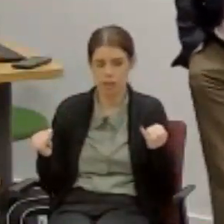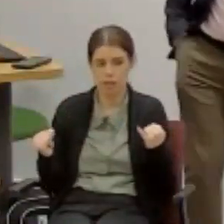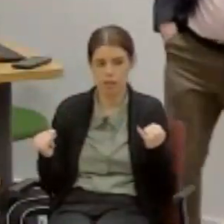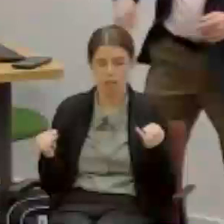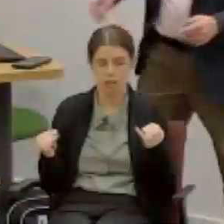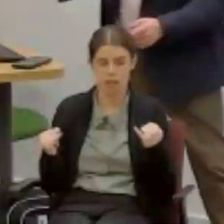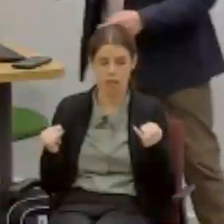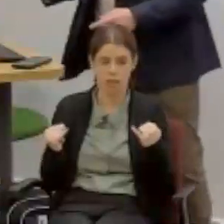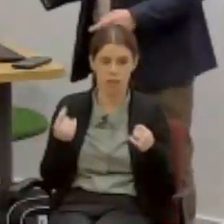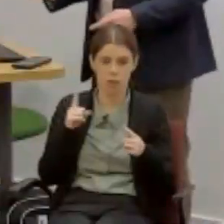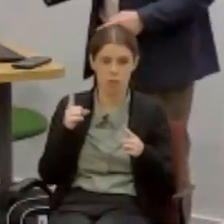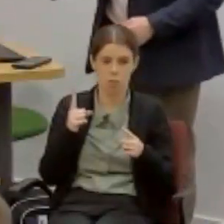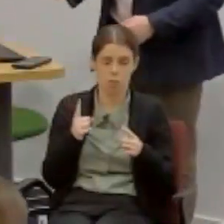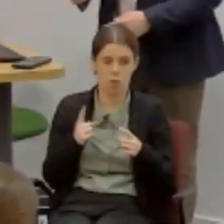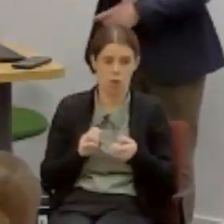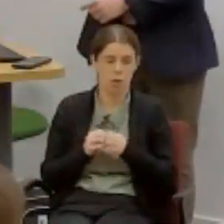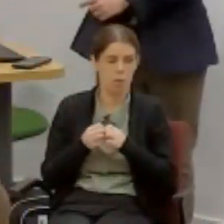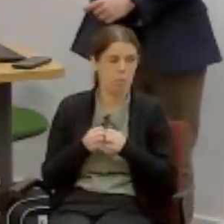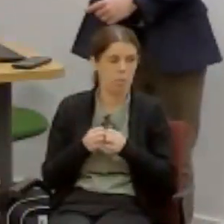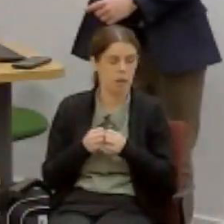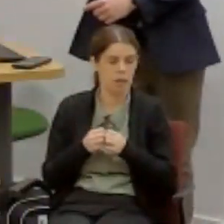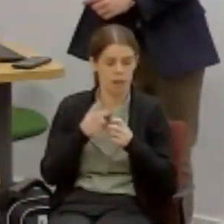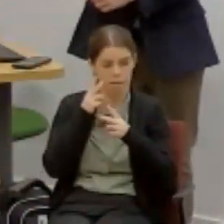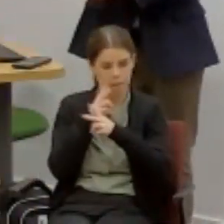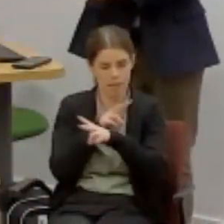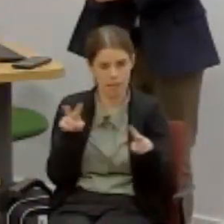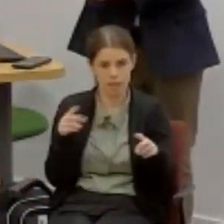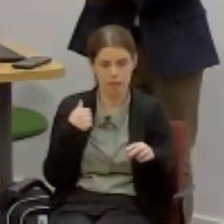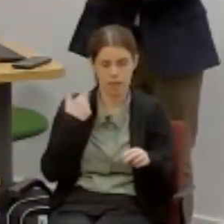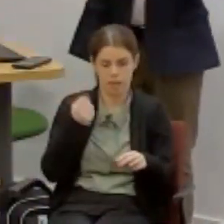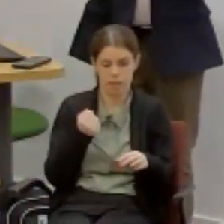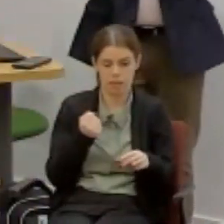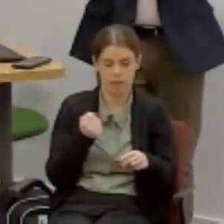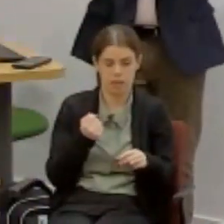so actually what make it visible right now is I’m collecting look at what we start